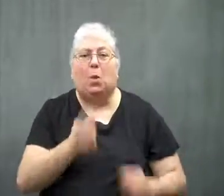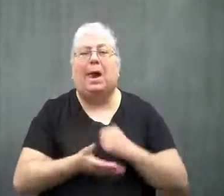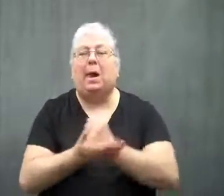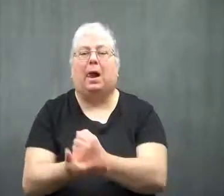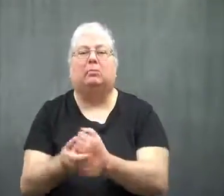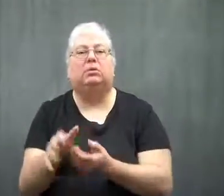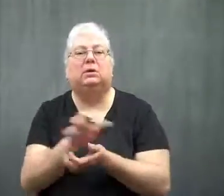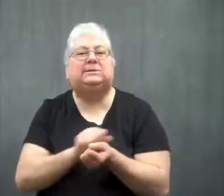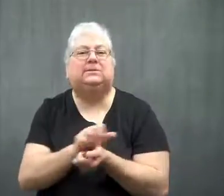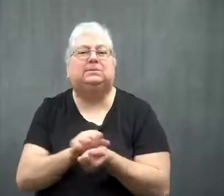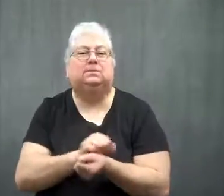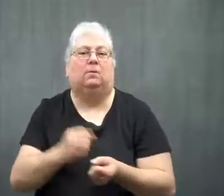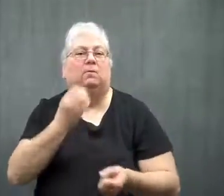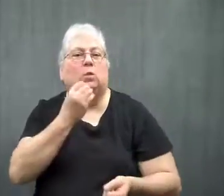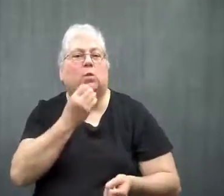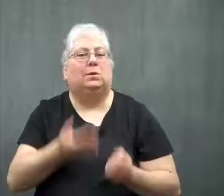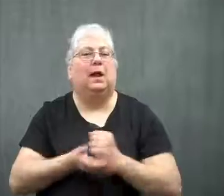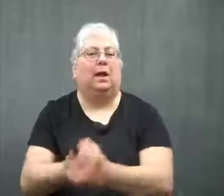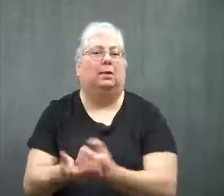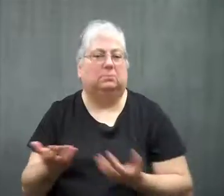It aids in digesting food.